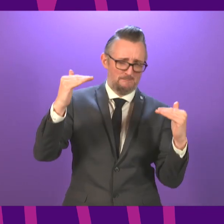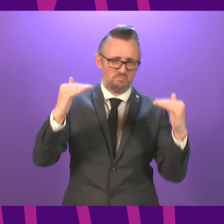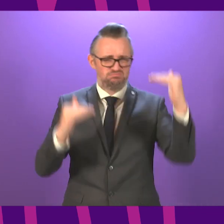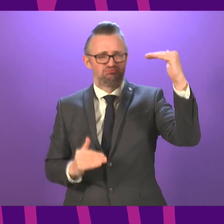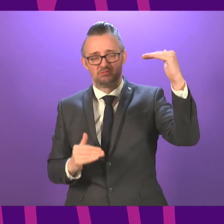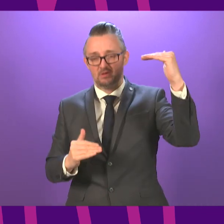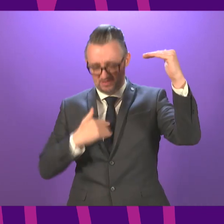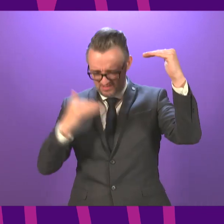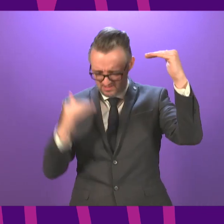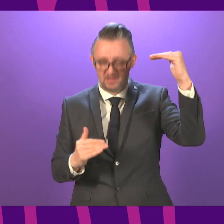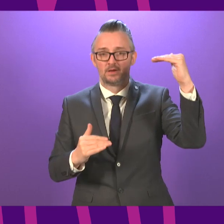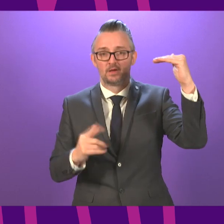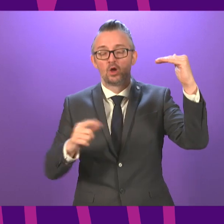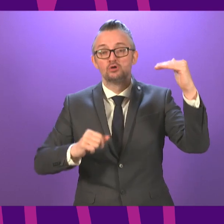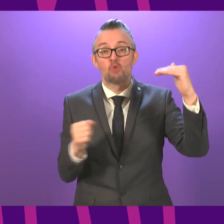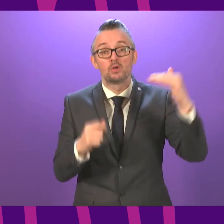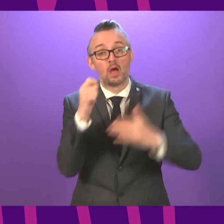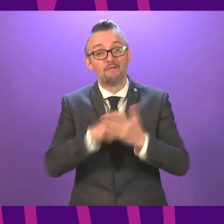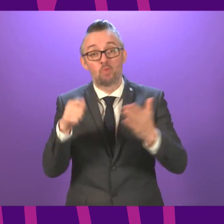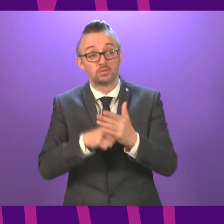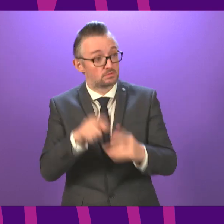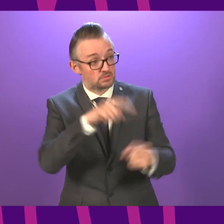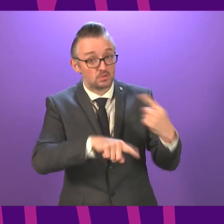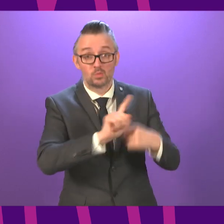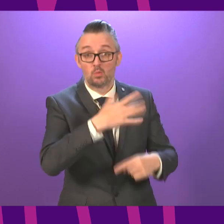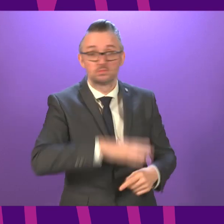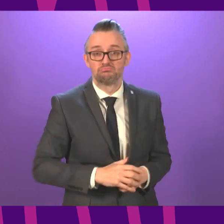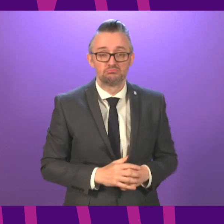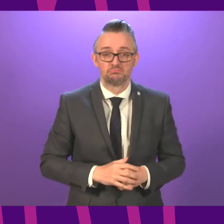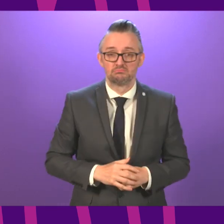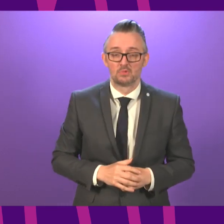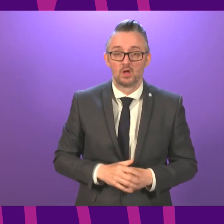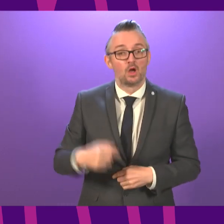did not vote for any of this. We must now do our best to help our fellow citizens through it; we